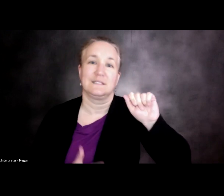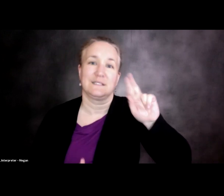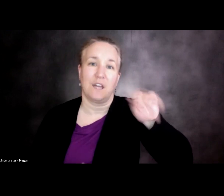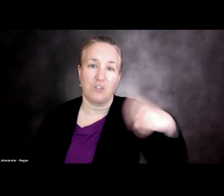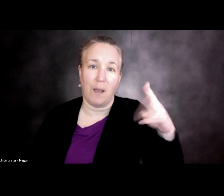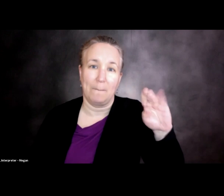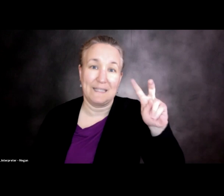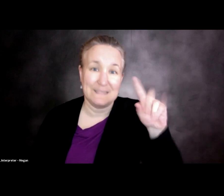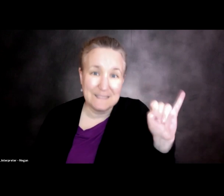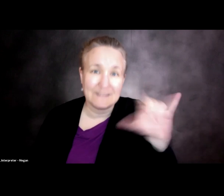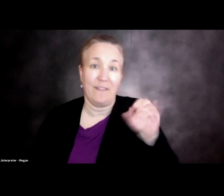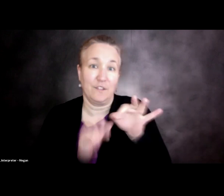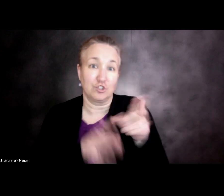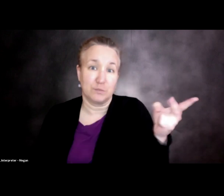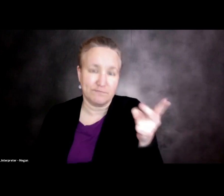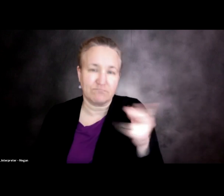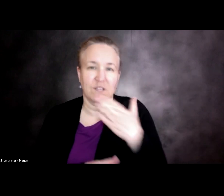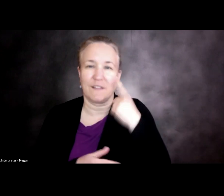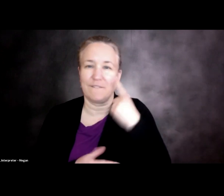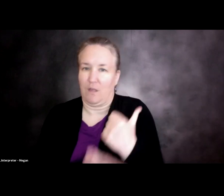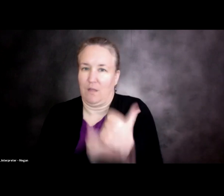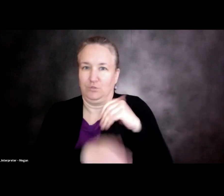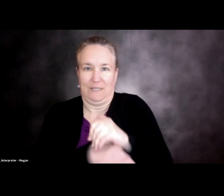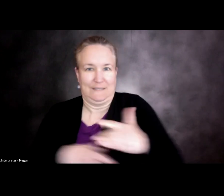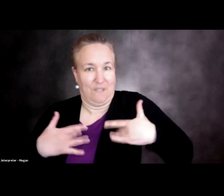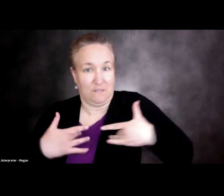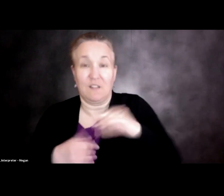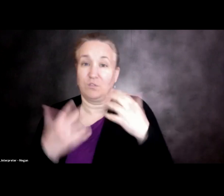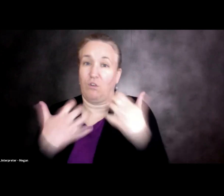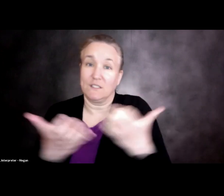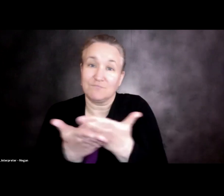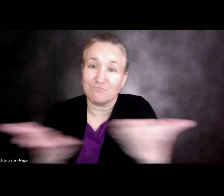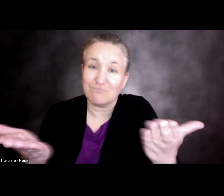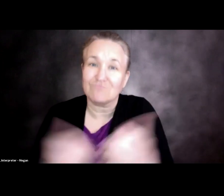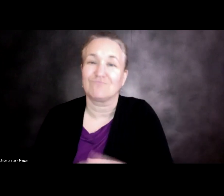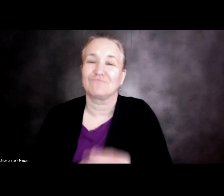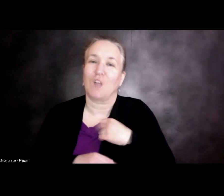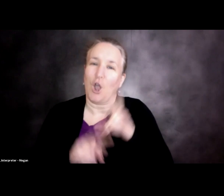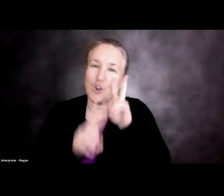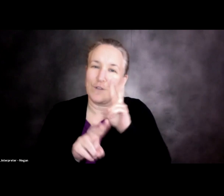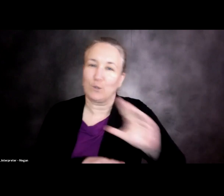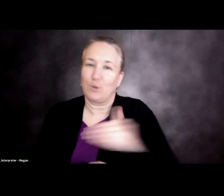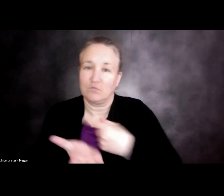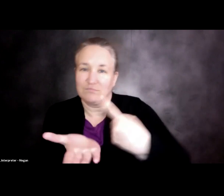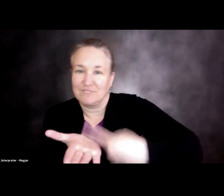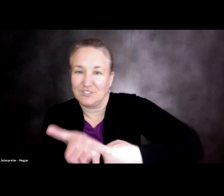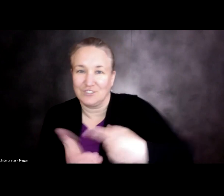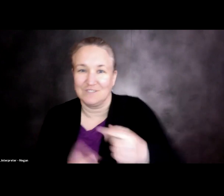with tonight's event. And of course, to the audience, I look forward to our conversation.